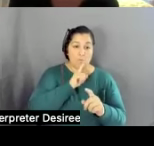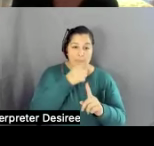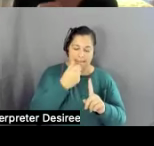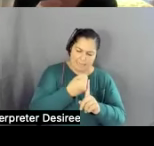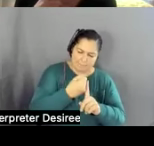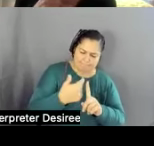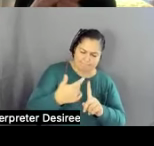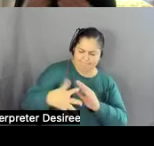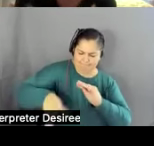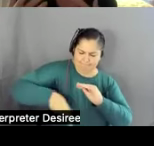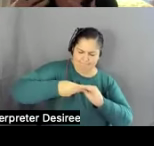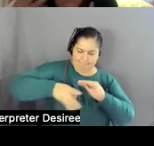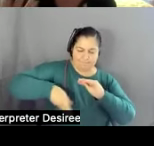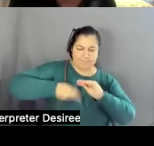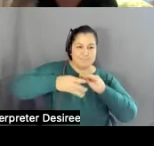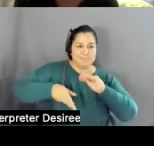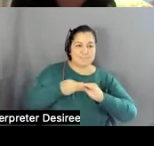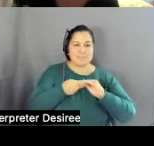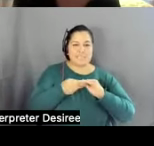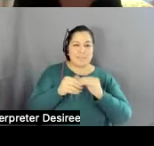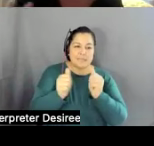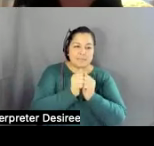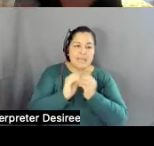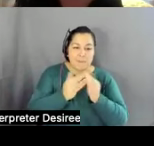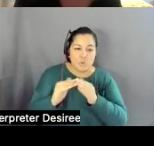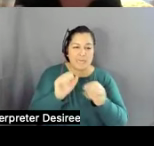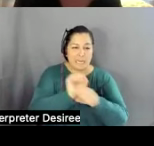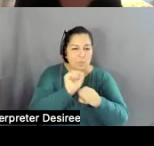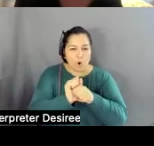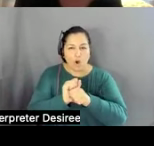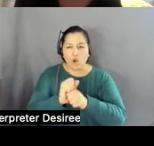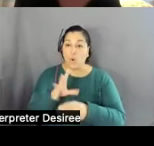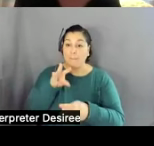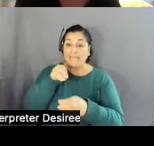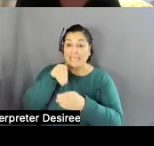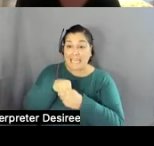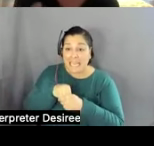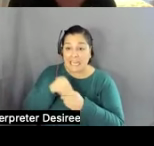And whenever I feel lost about what being in community might be or what